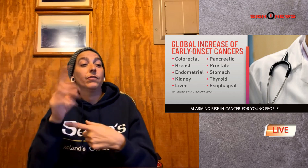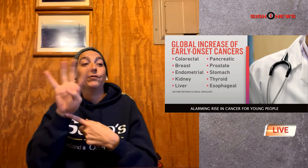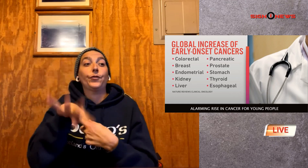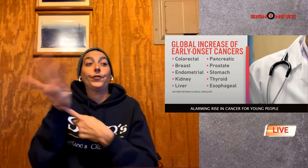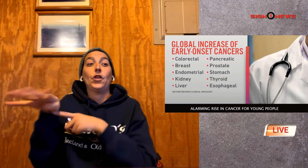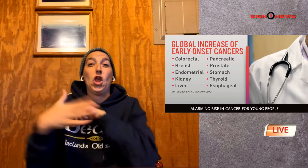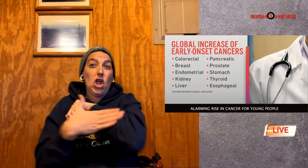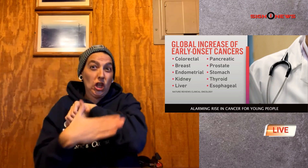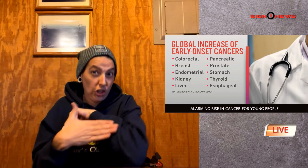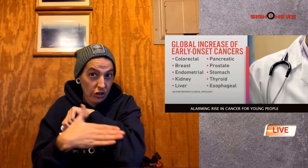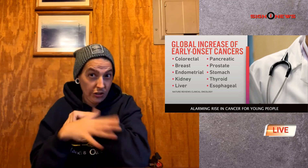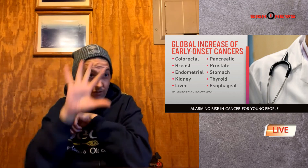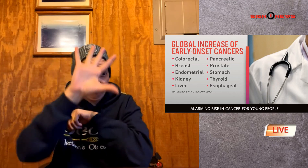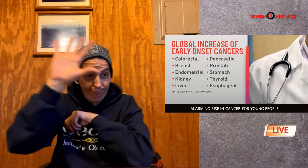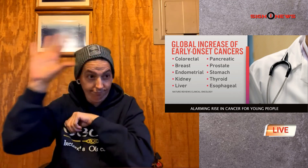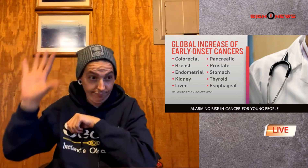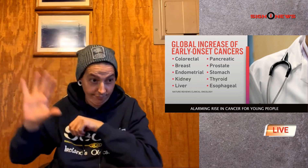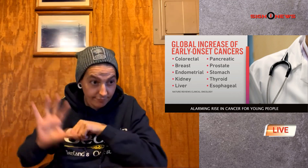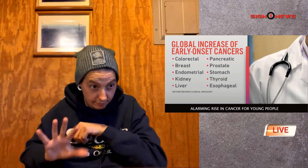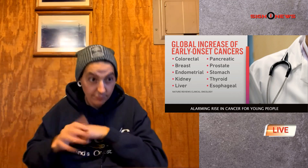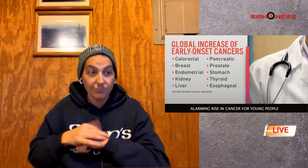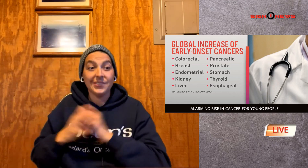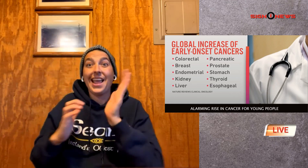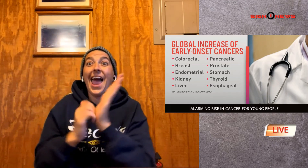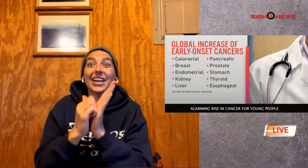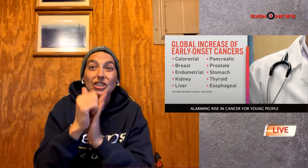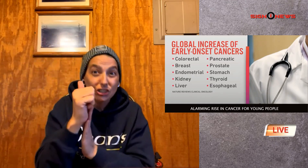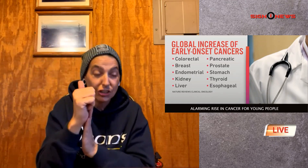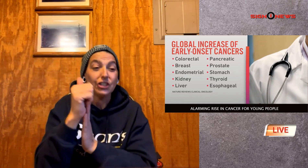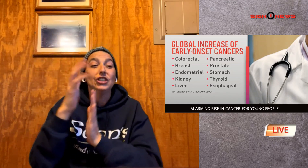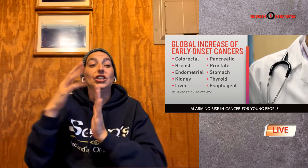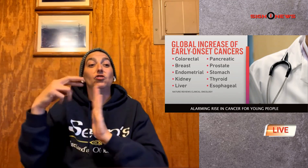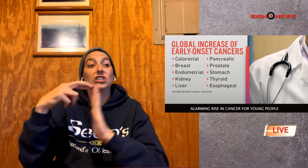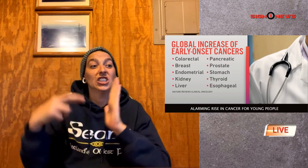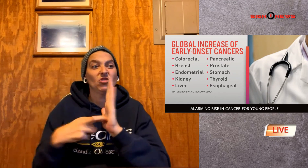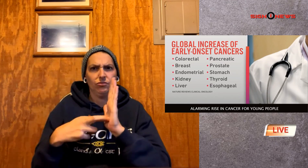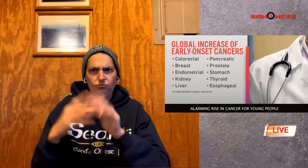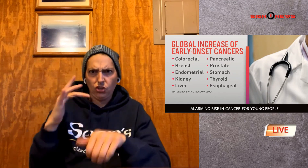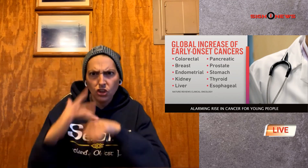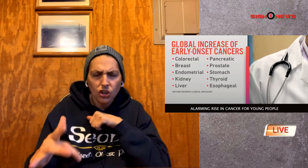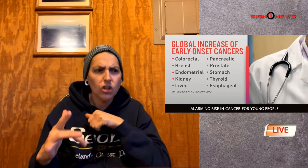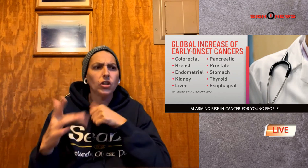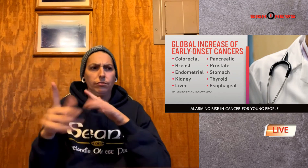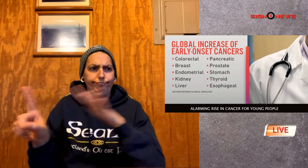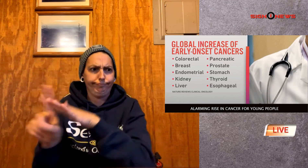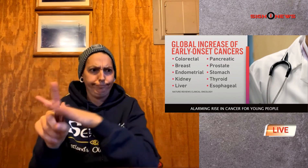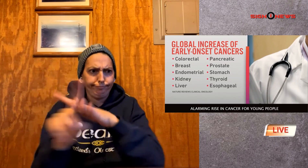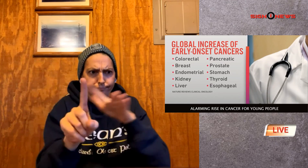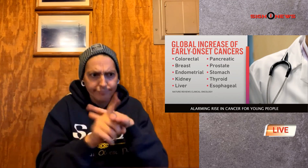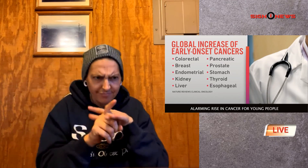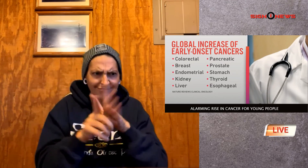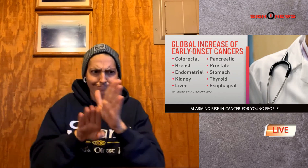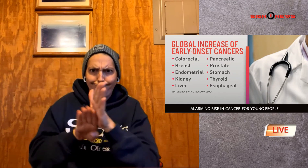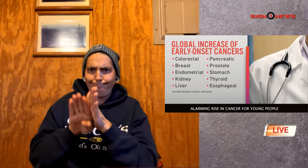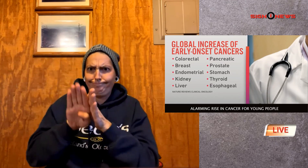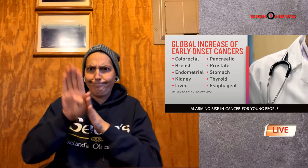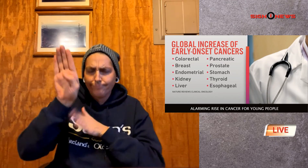according to a review of 45 countries cancer registries early onset cases are rising for